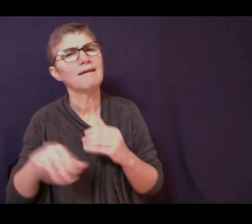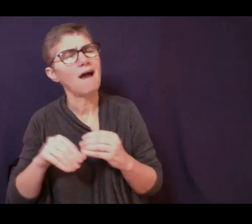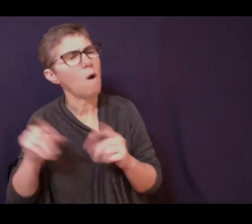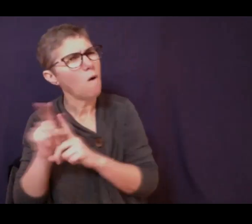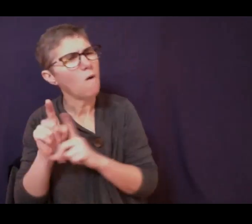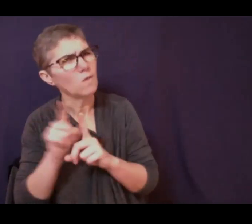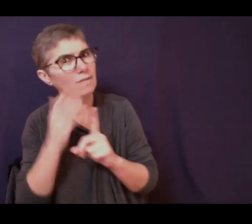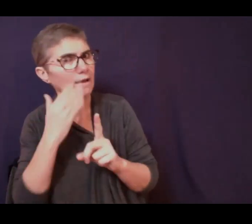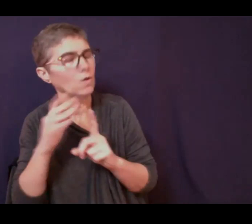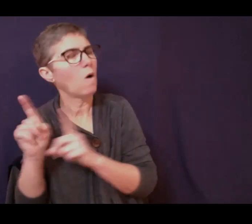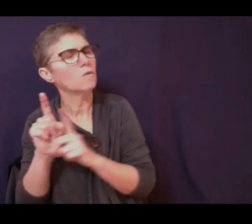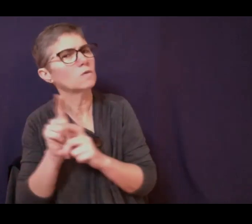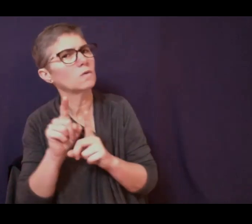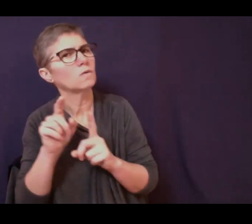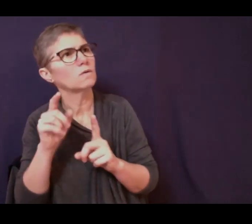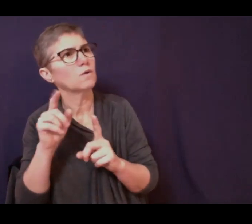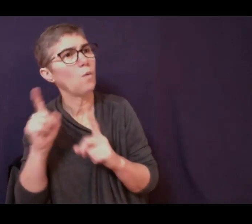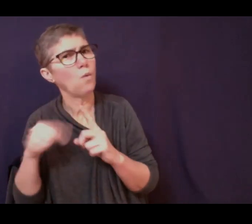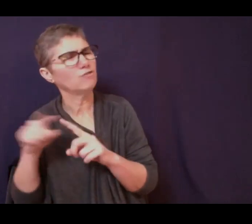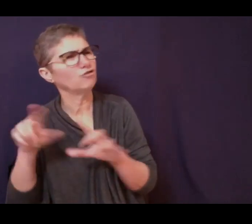is it just regular how do you charge that time